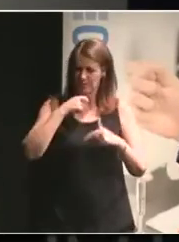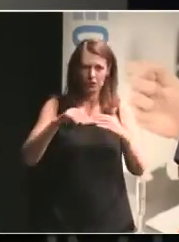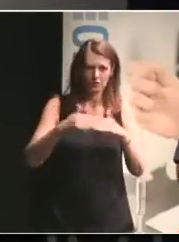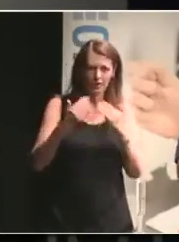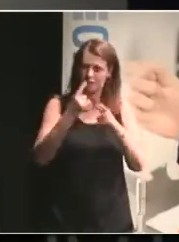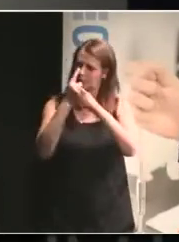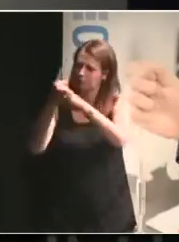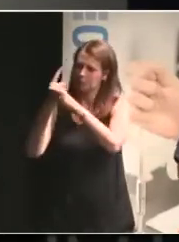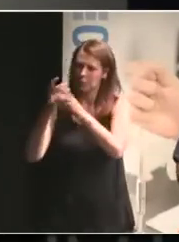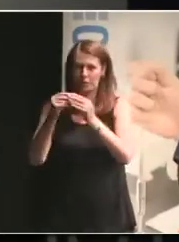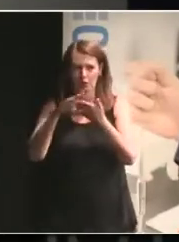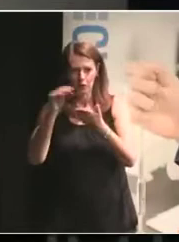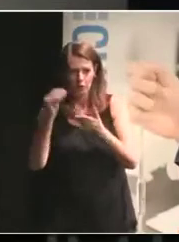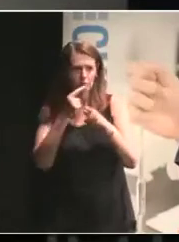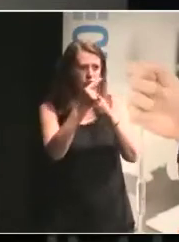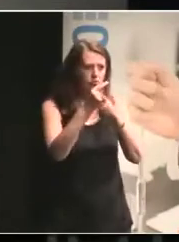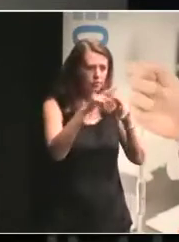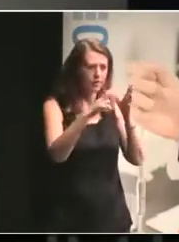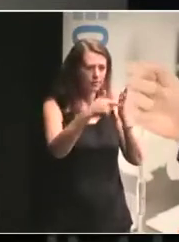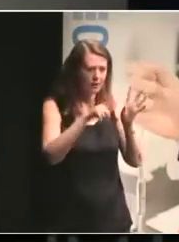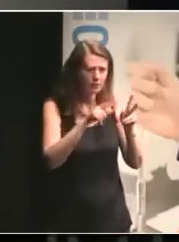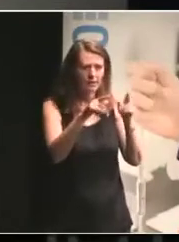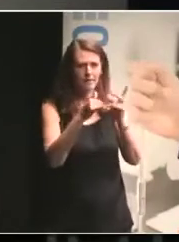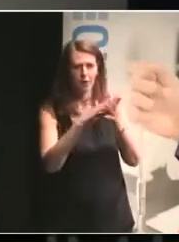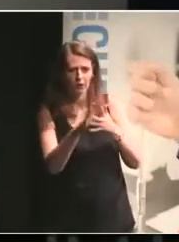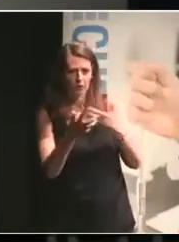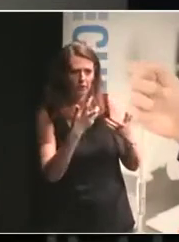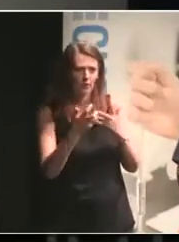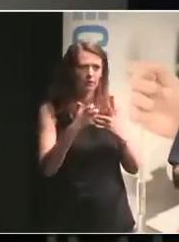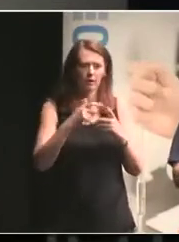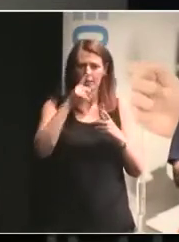to the students and to the faculty at Monash and some of the people from local industry,